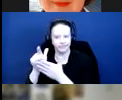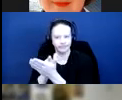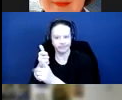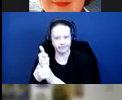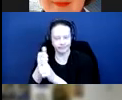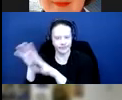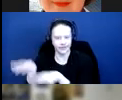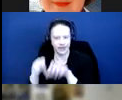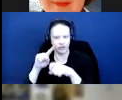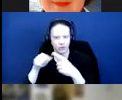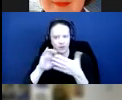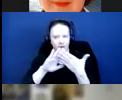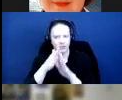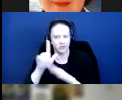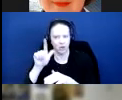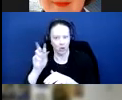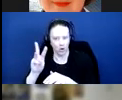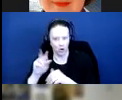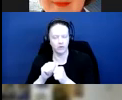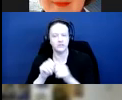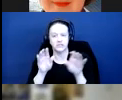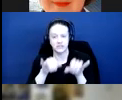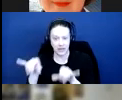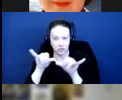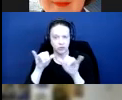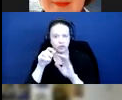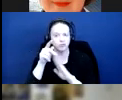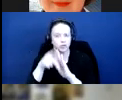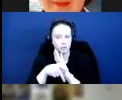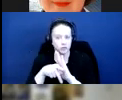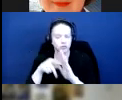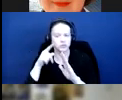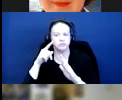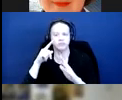And those are standards, principles or procedures, that must be followed.